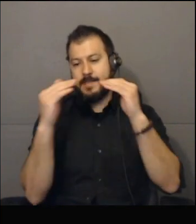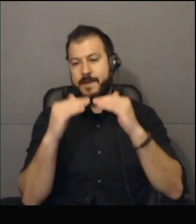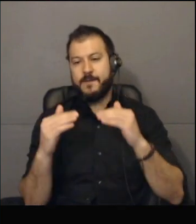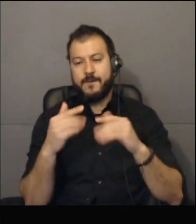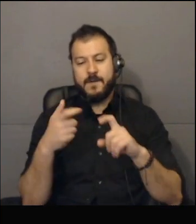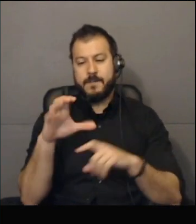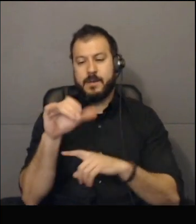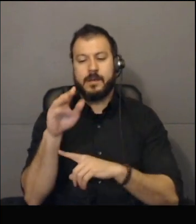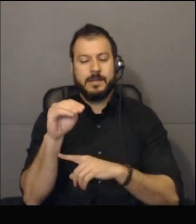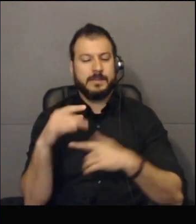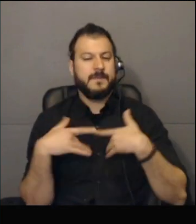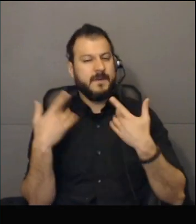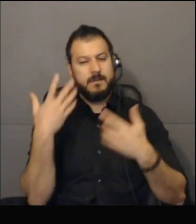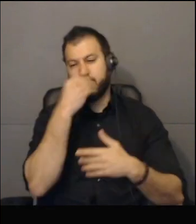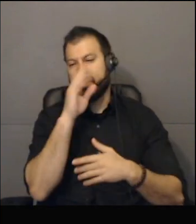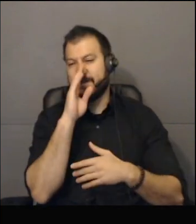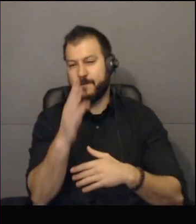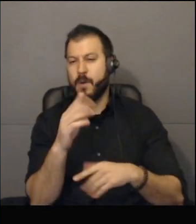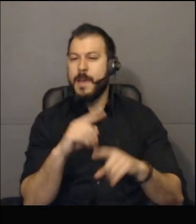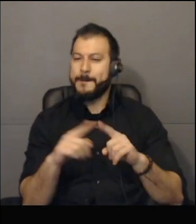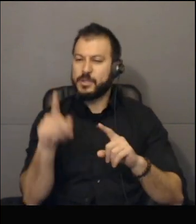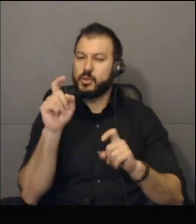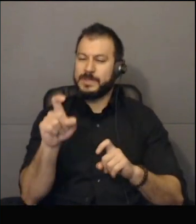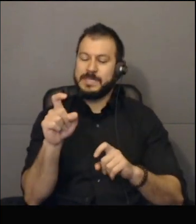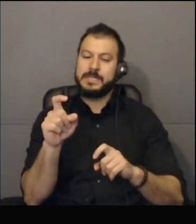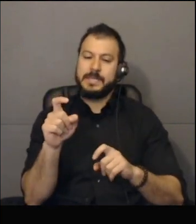but it requires a methodical number of steps to proceed.